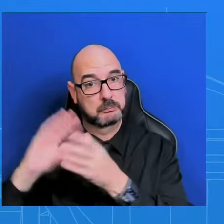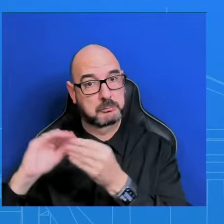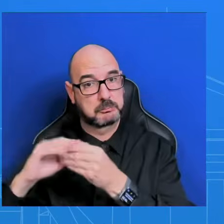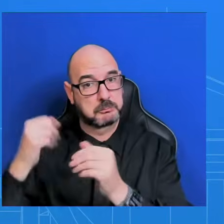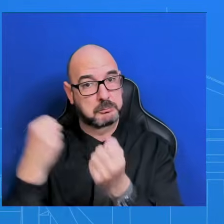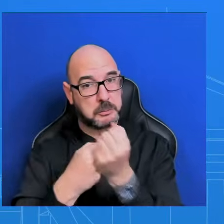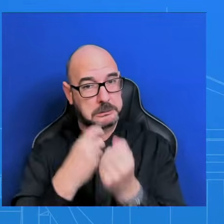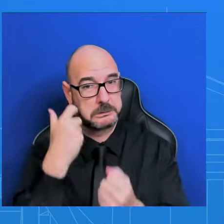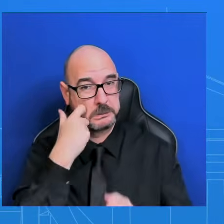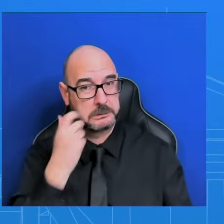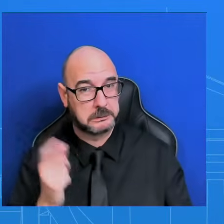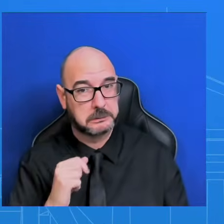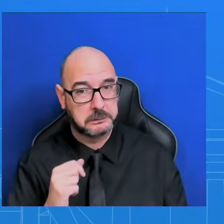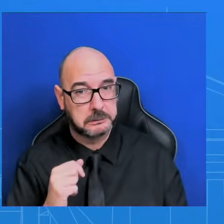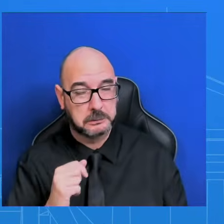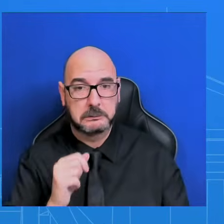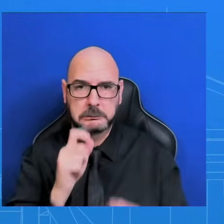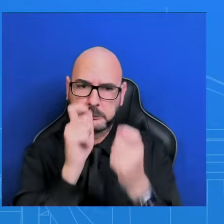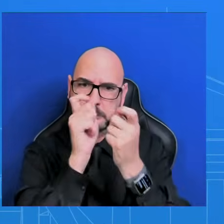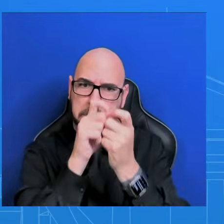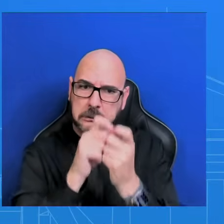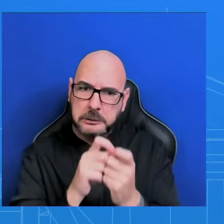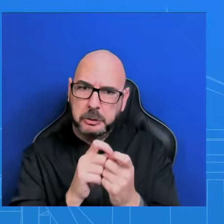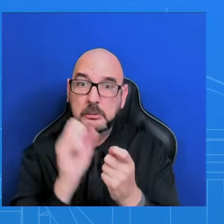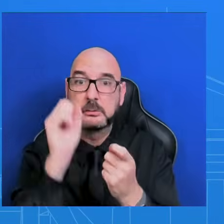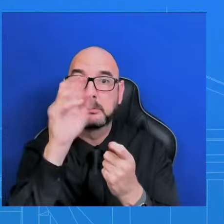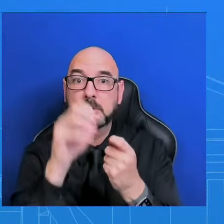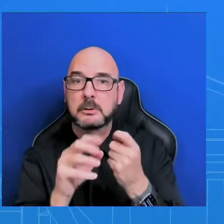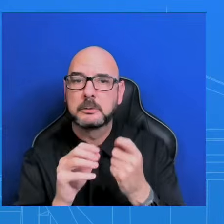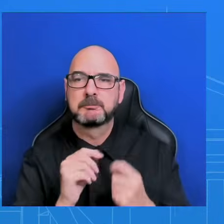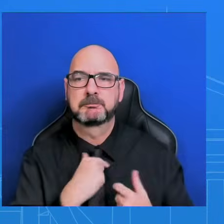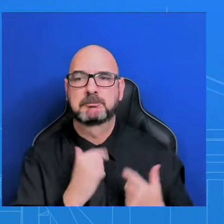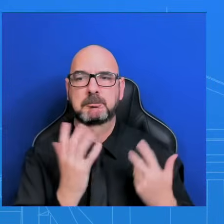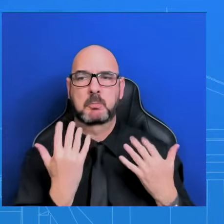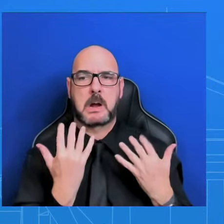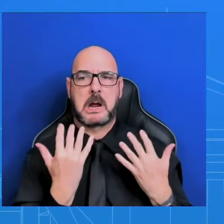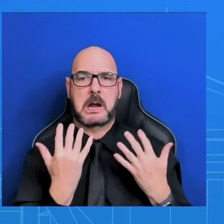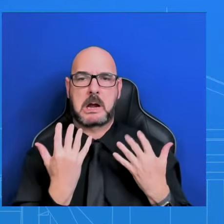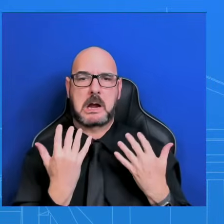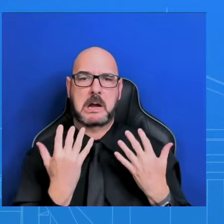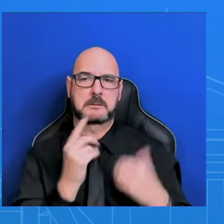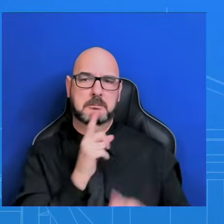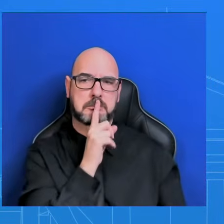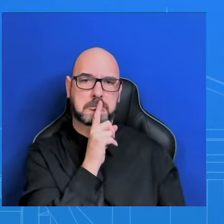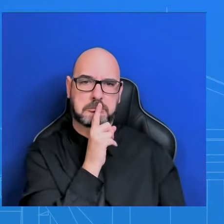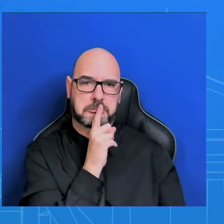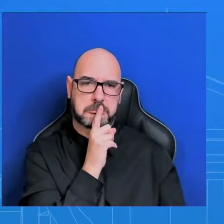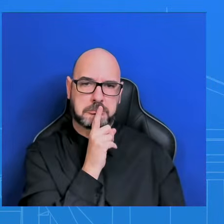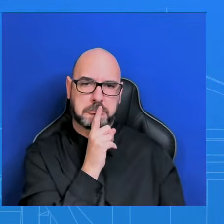As it relates any -- as it relates to a specific, I think the negotiators should speak to that. Let them have those conversations on the Hill.